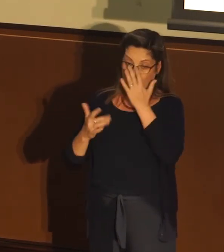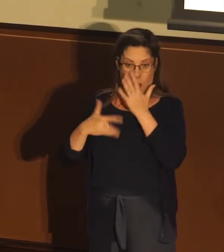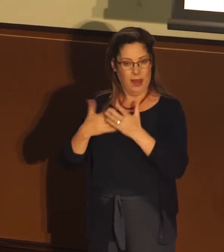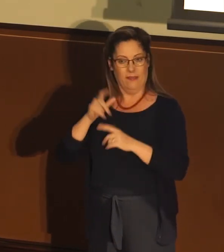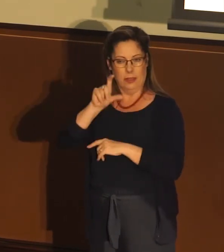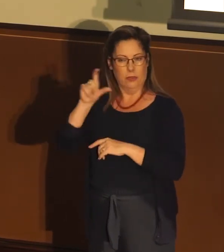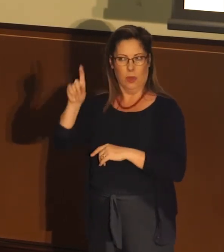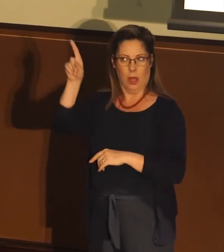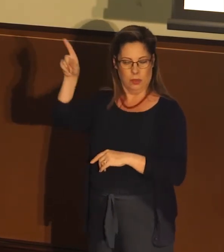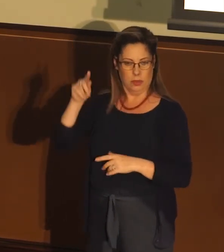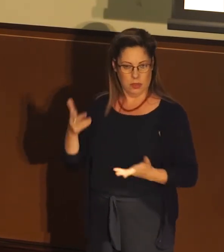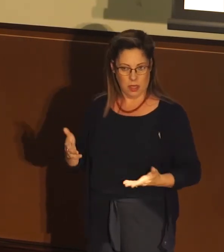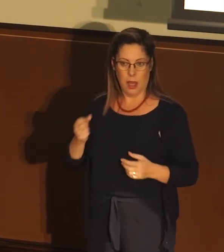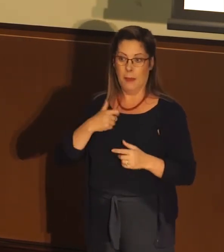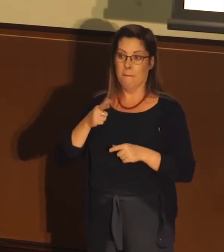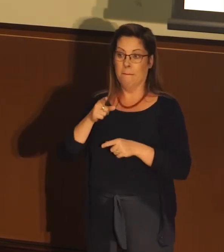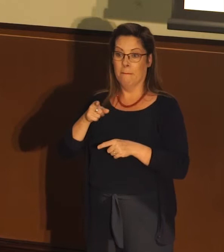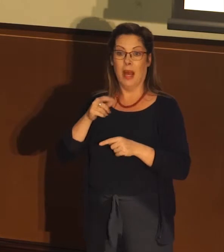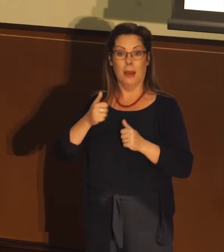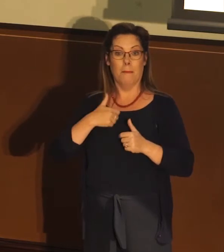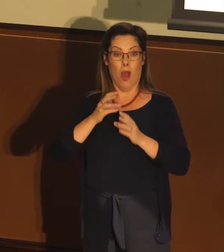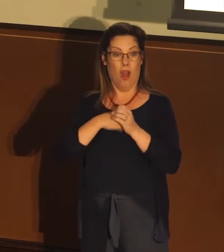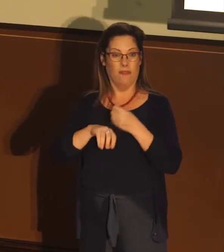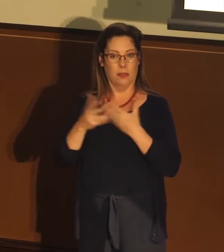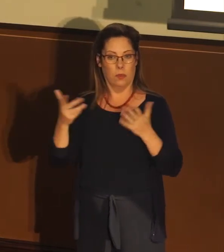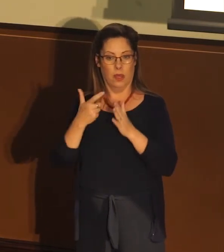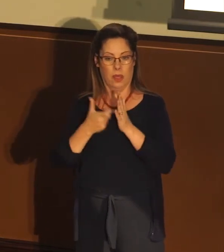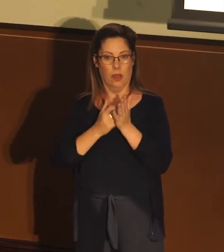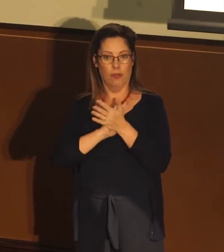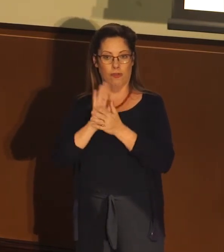and my office is down at Rhodes. We just moved down to a lovely office down at Rhodes